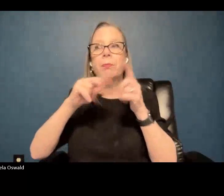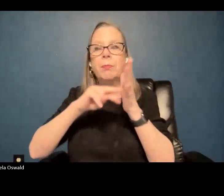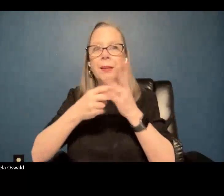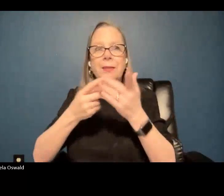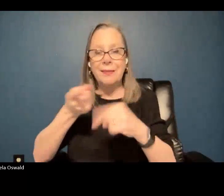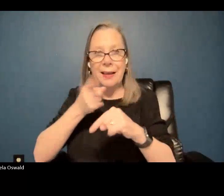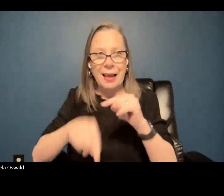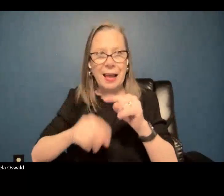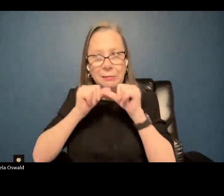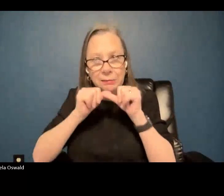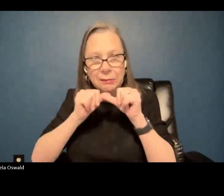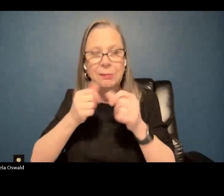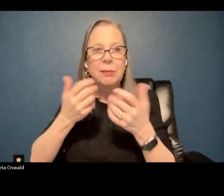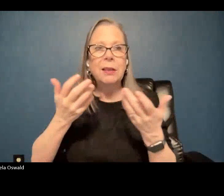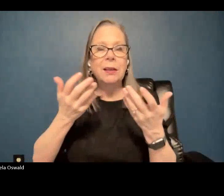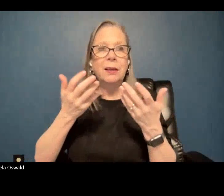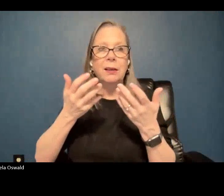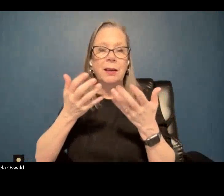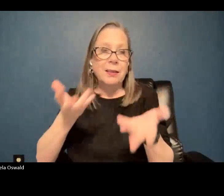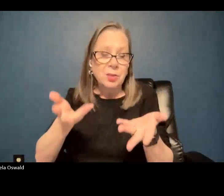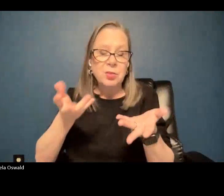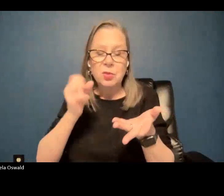So I think that, you know, all of that put together again,